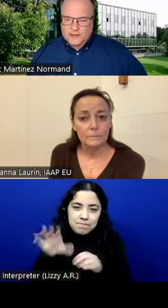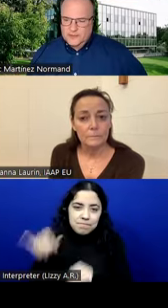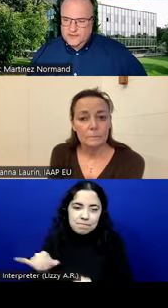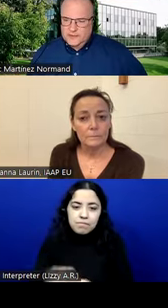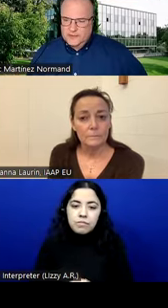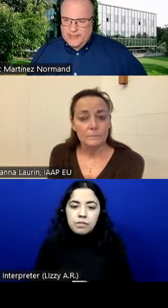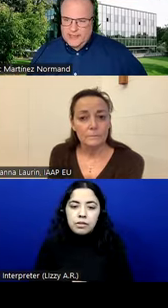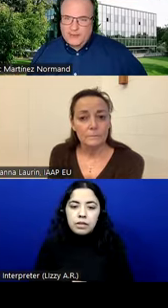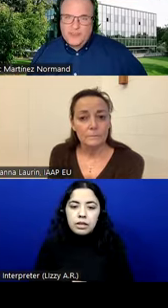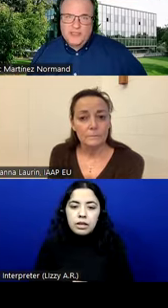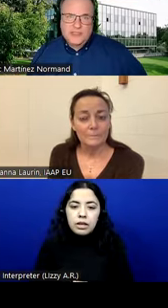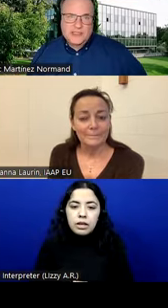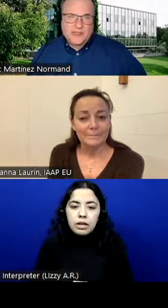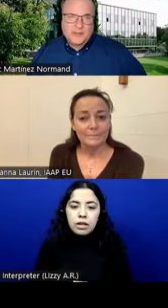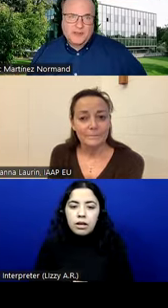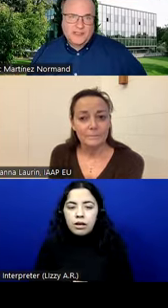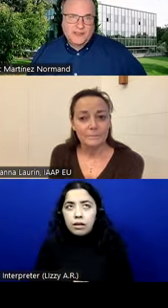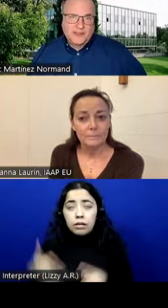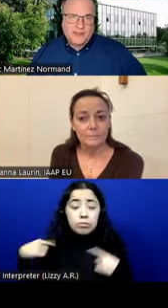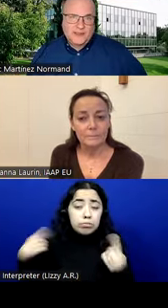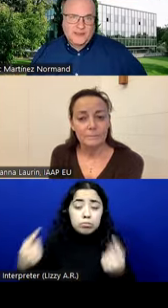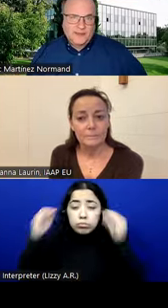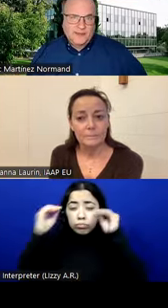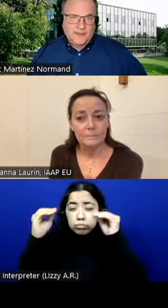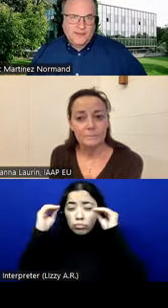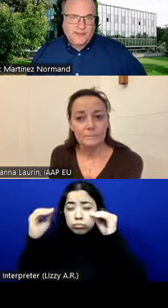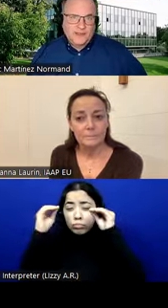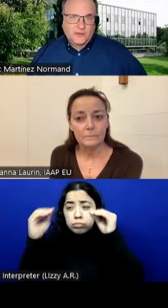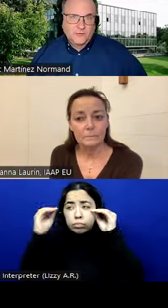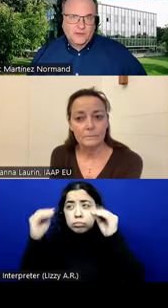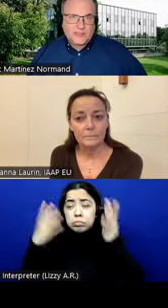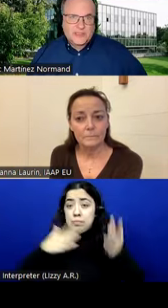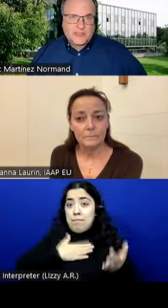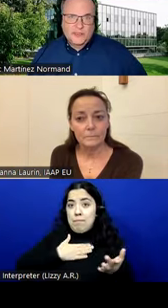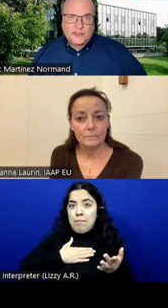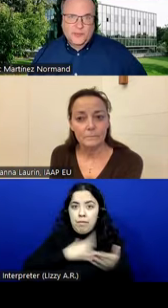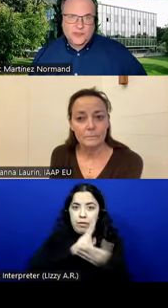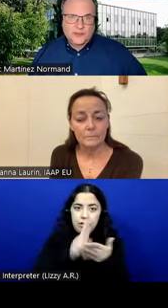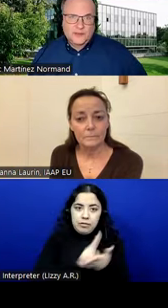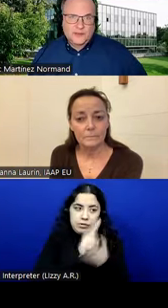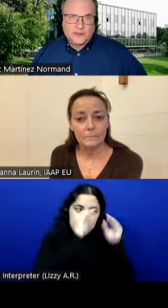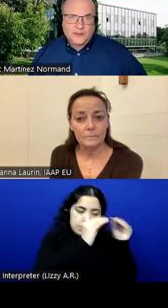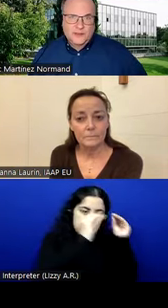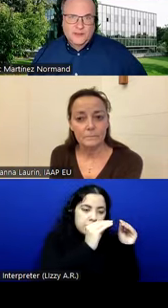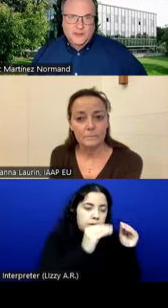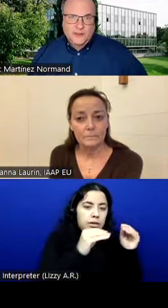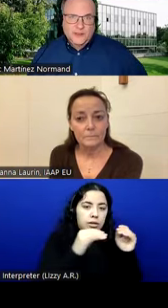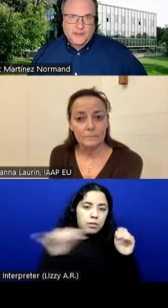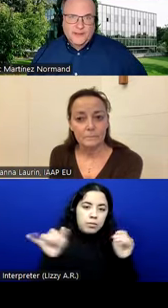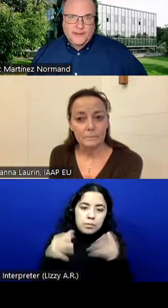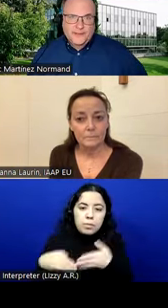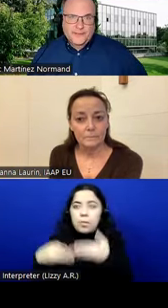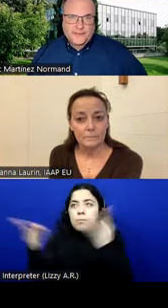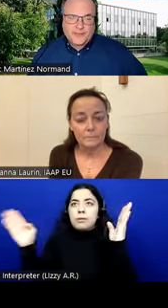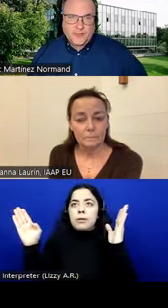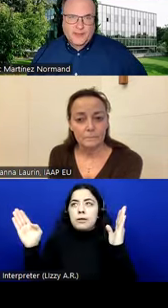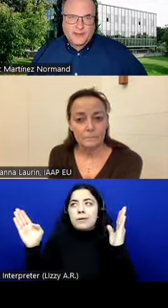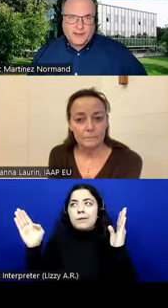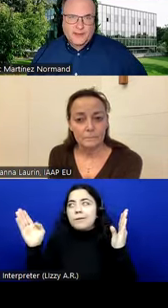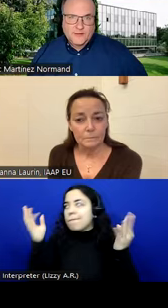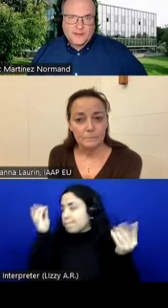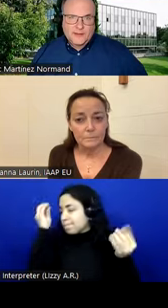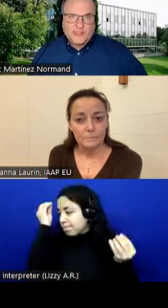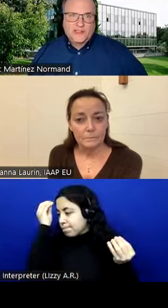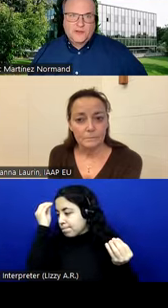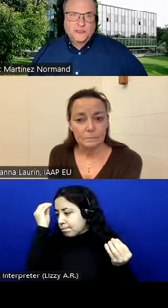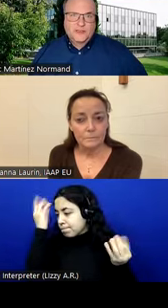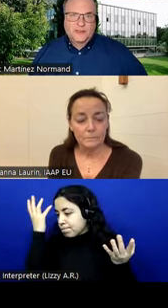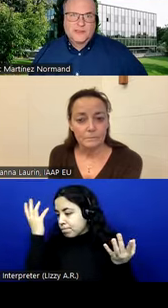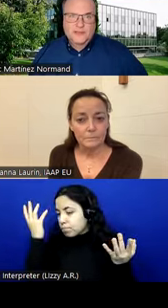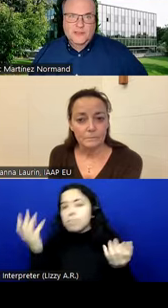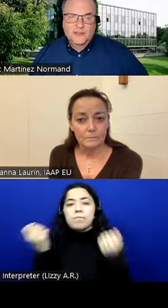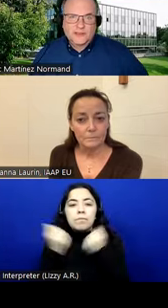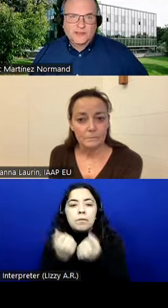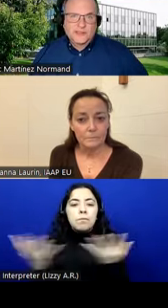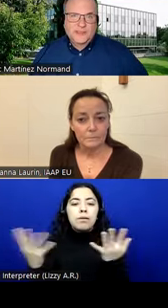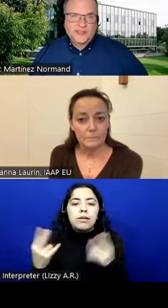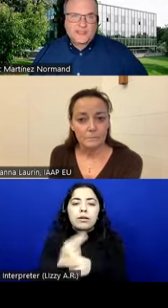What can I say? I've been teaching about that in my own university in an open multiuser content but